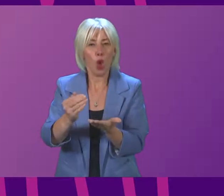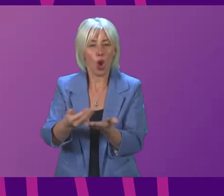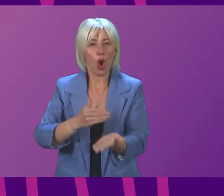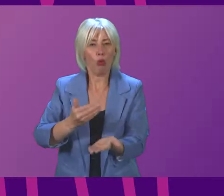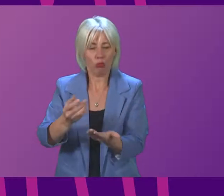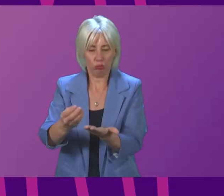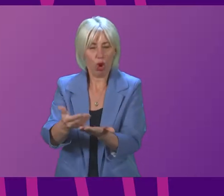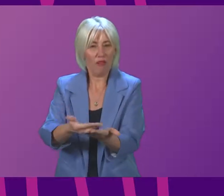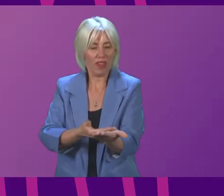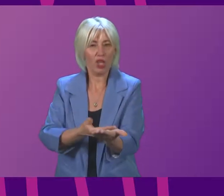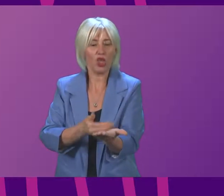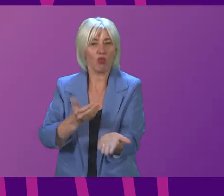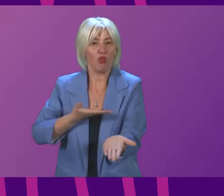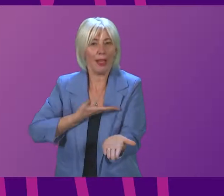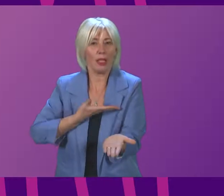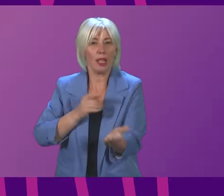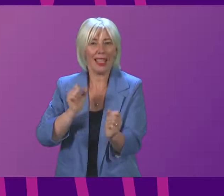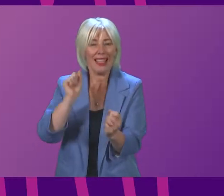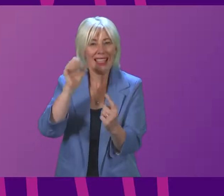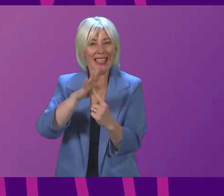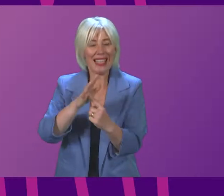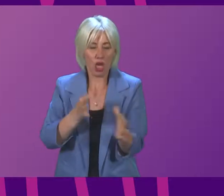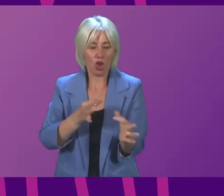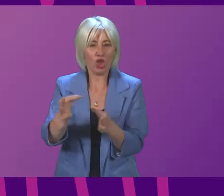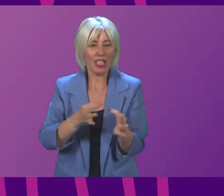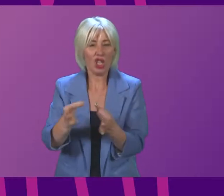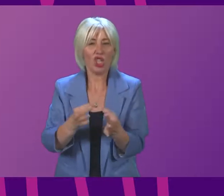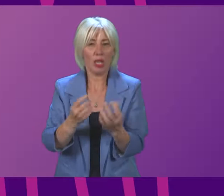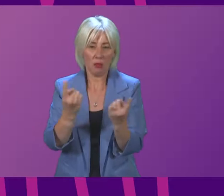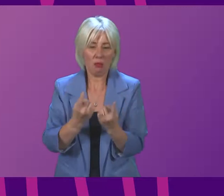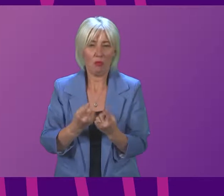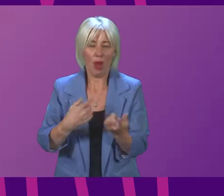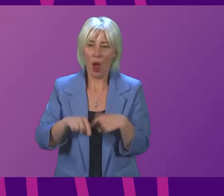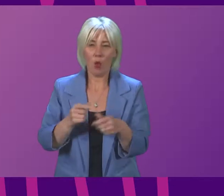“factual record of the key strategic elements of the handling of the pandemic.”